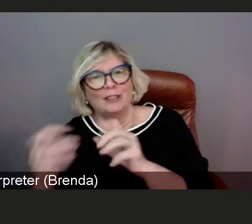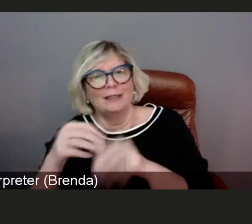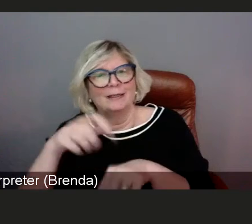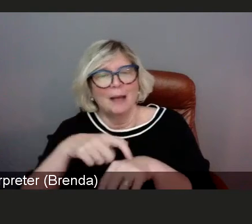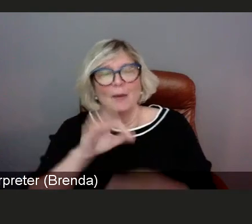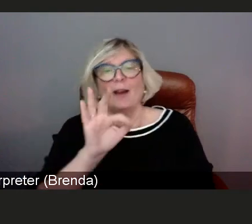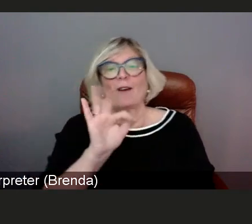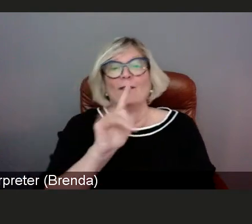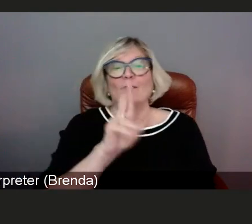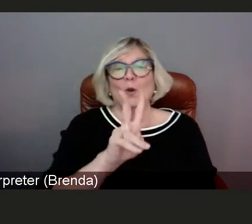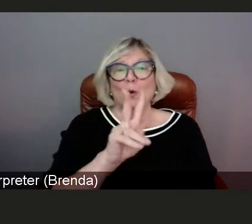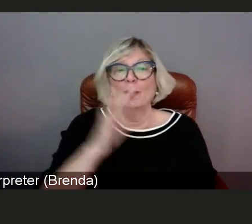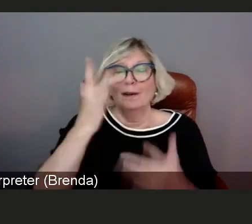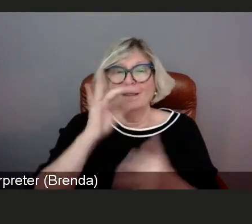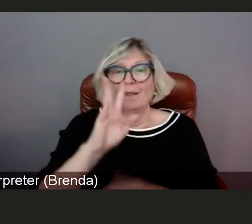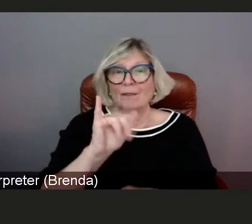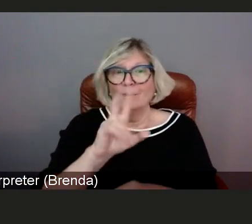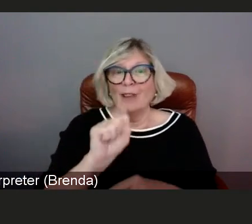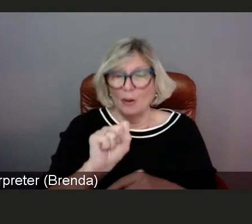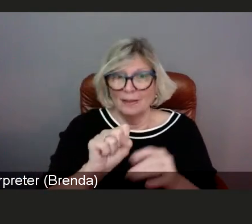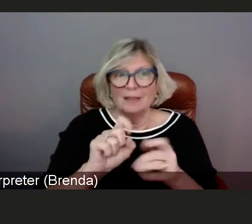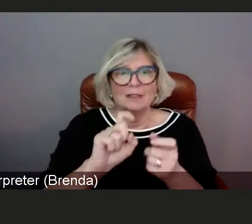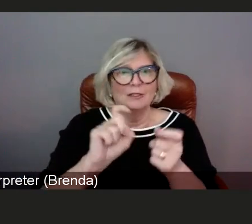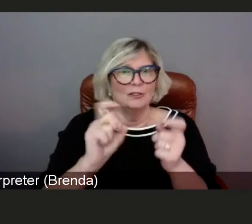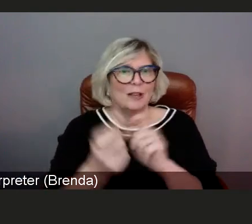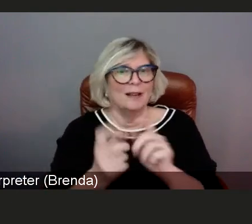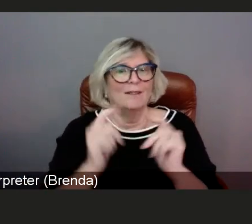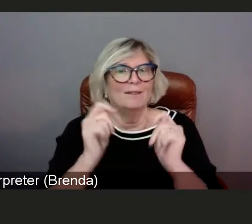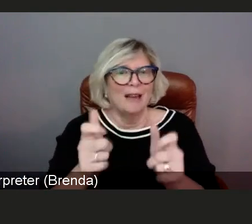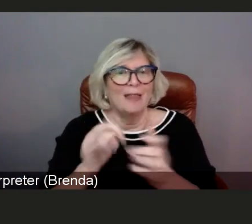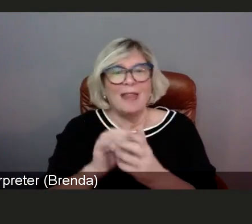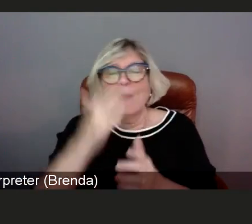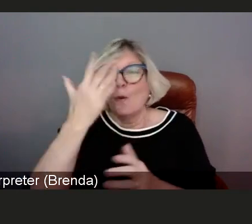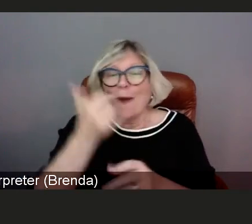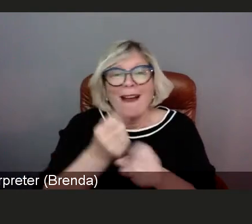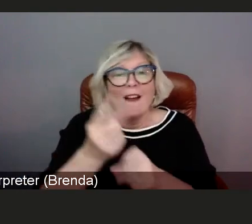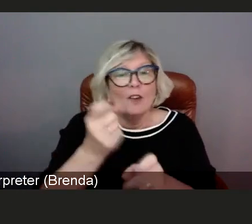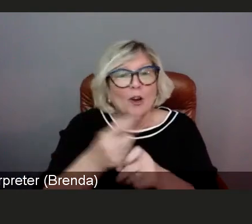we need to receive a different flu vaccine every year.